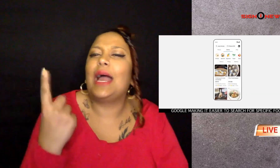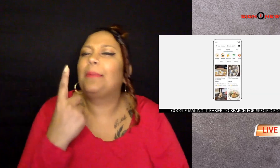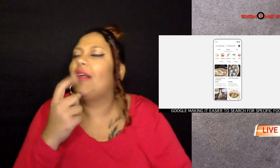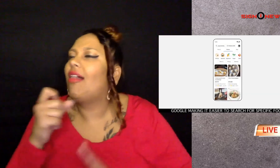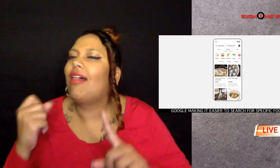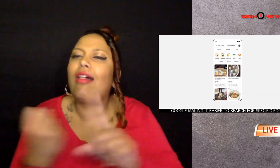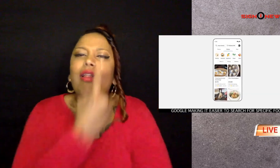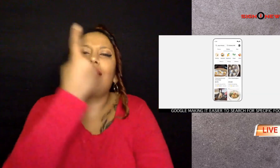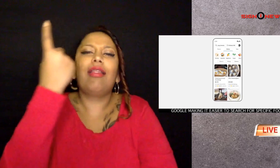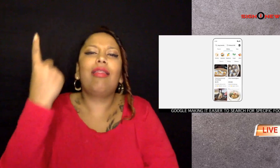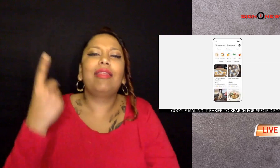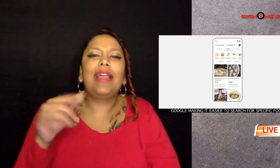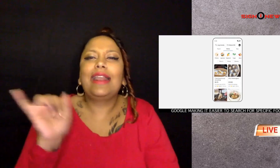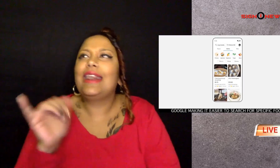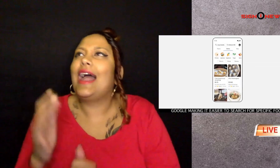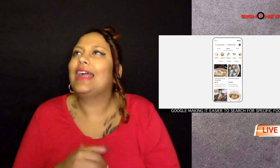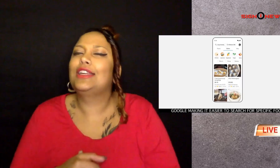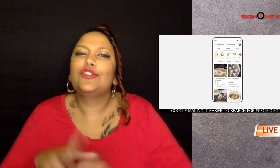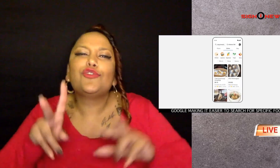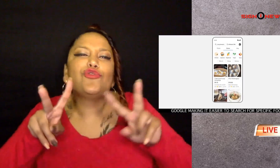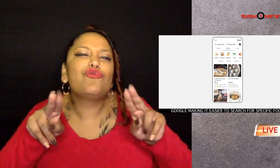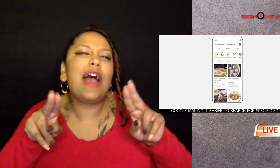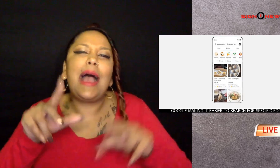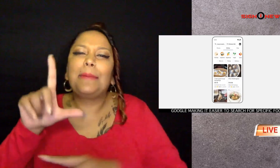have you ever been in the mood for something out of the ordinary to eat